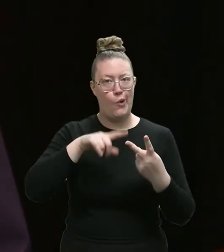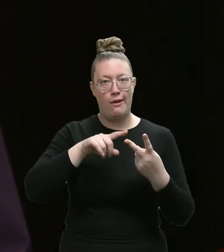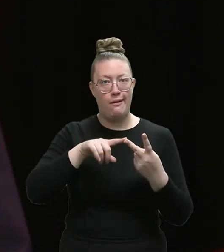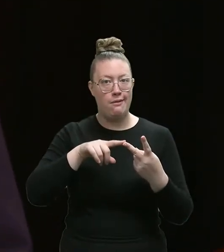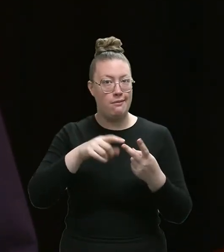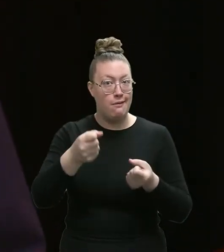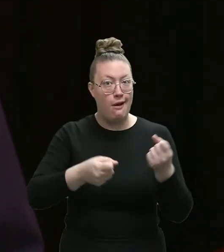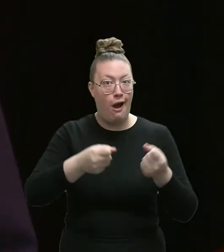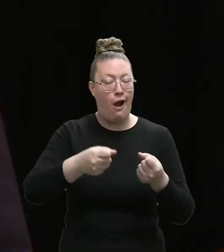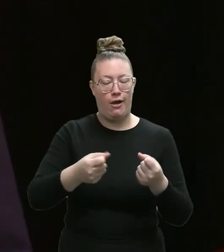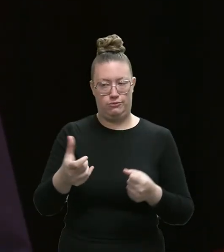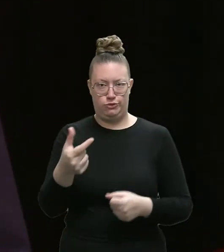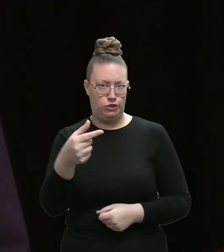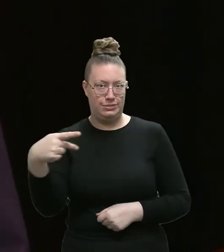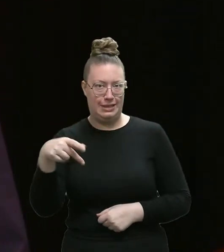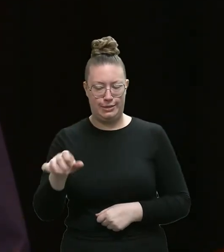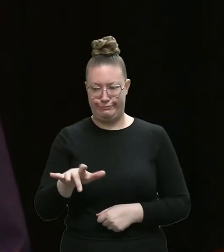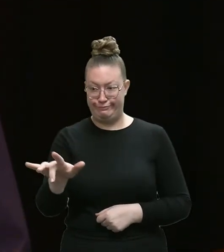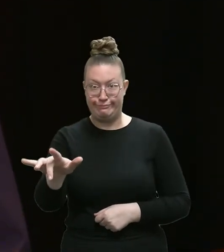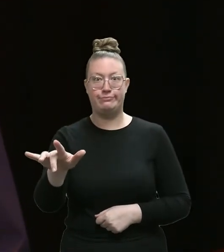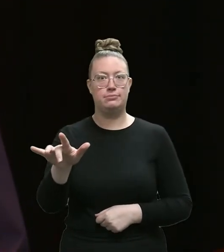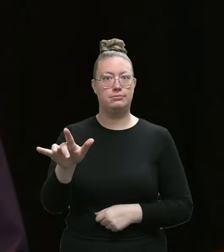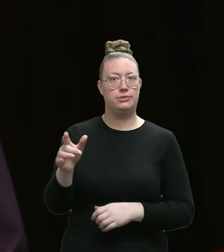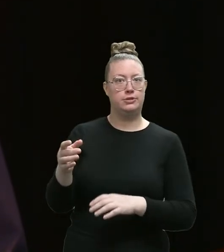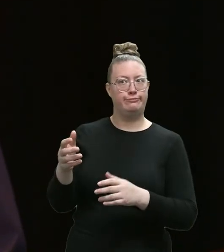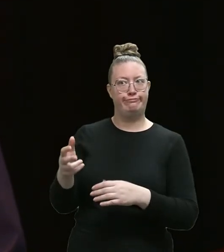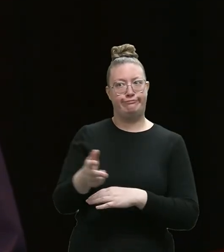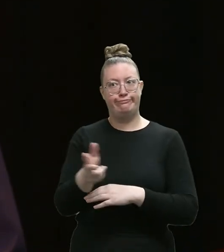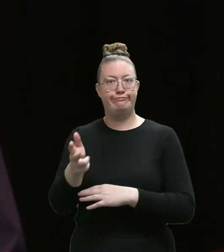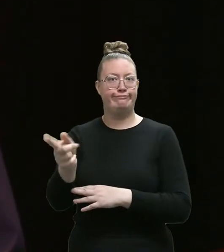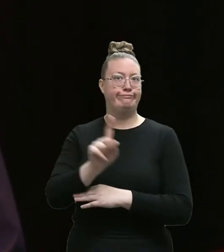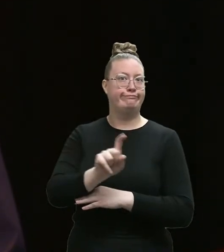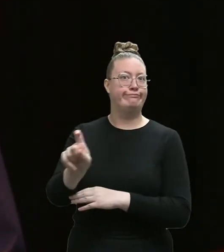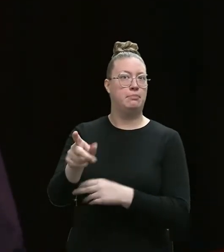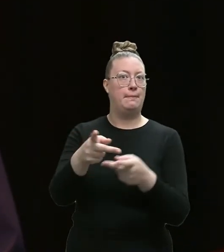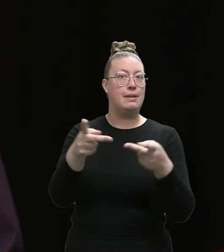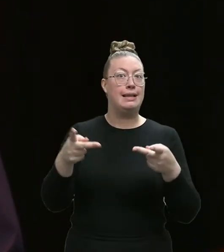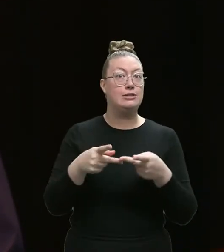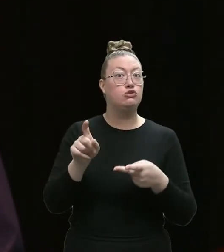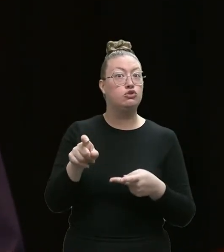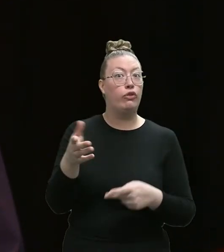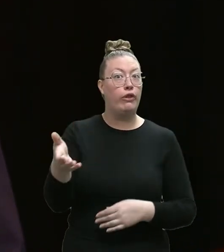Miss CeCe Curtis-Cook , who is both our vocalist and gave